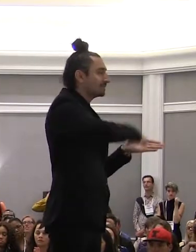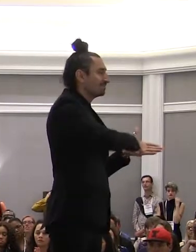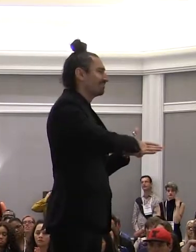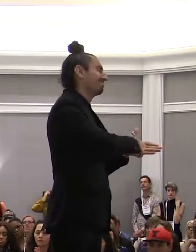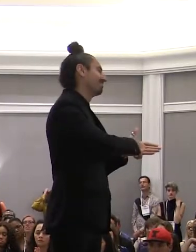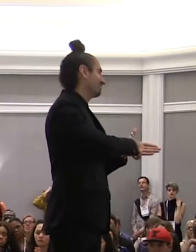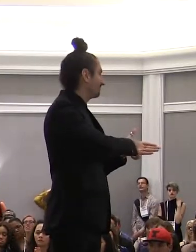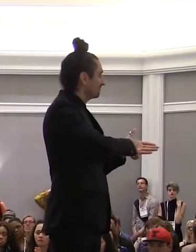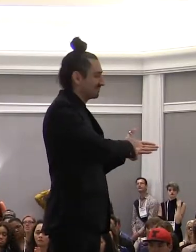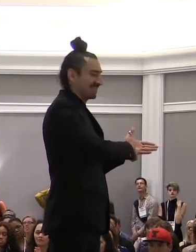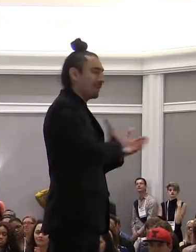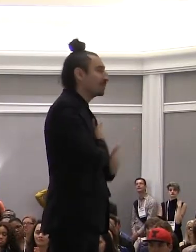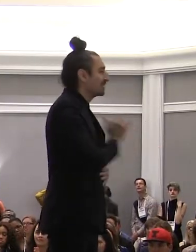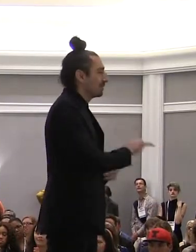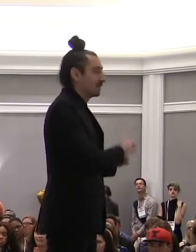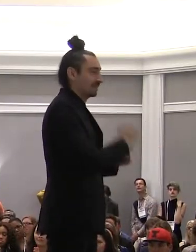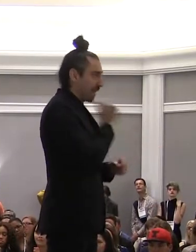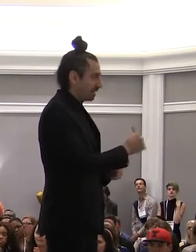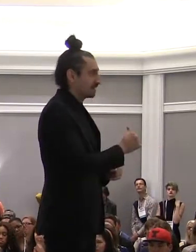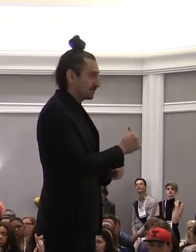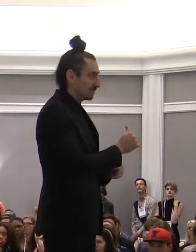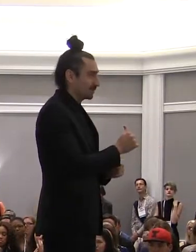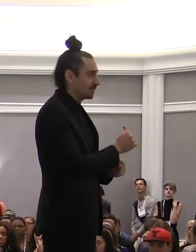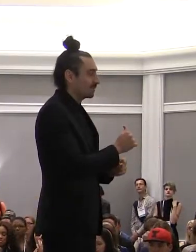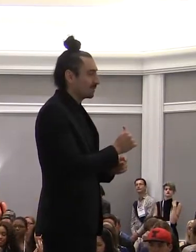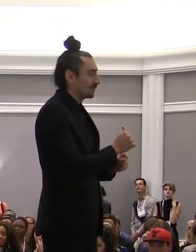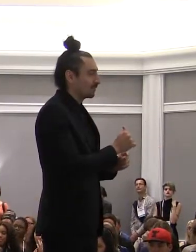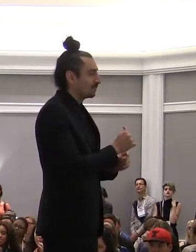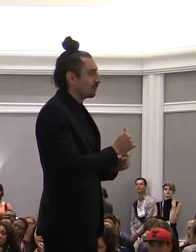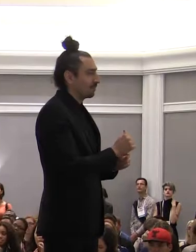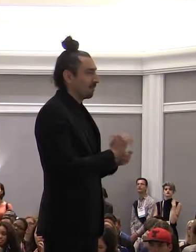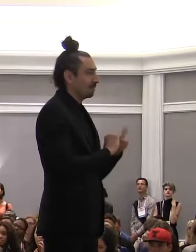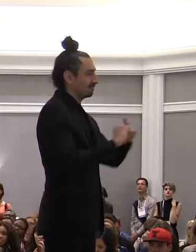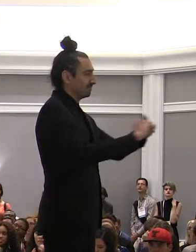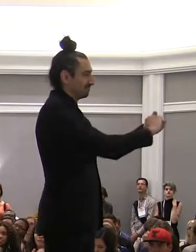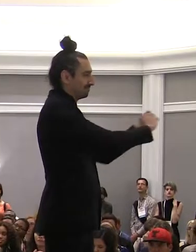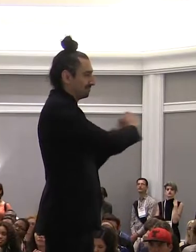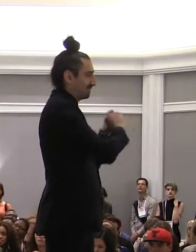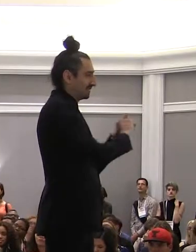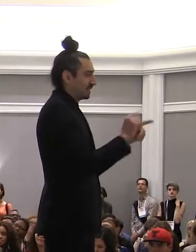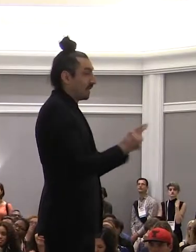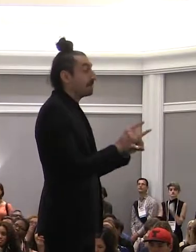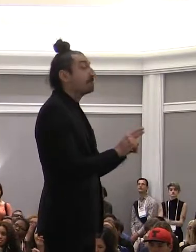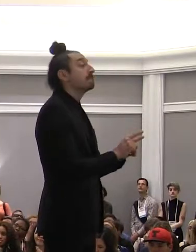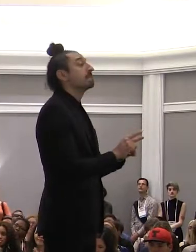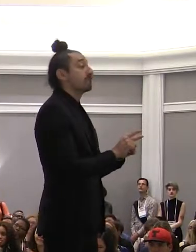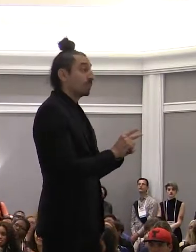this is a time for us to get together professionally with we separate them out by job function.